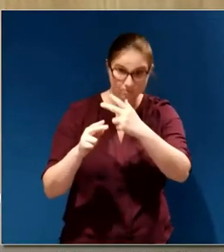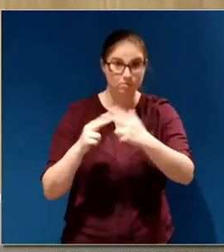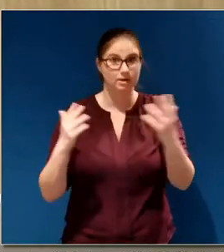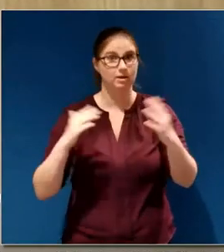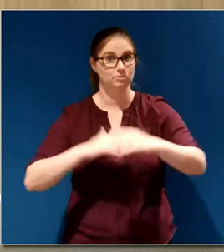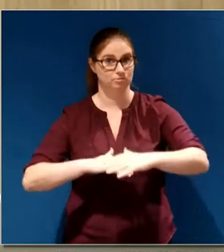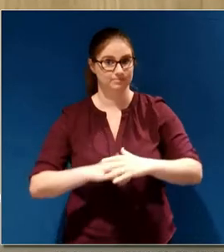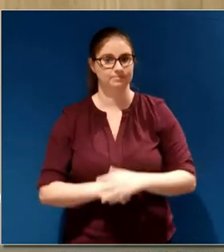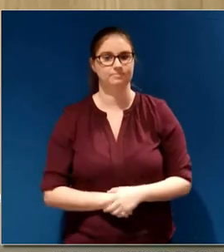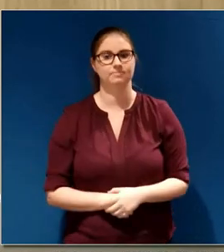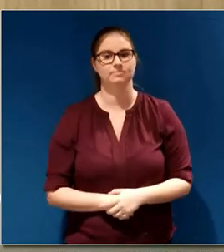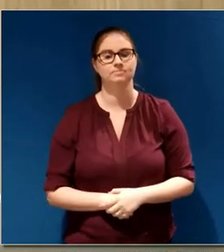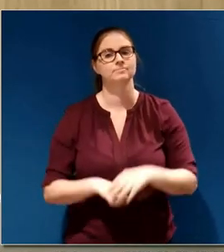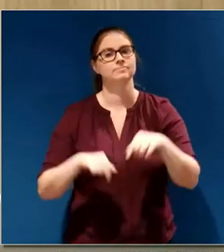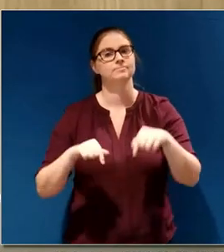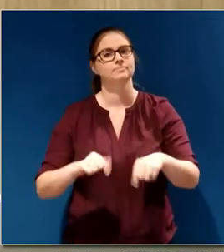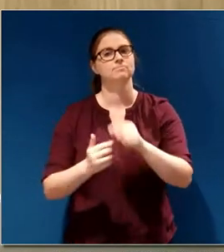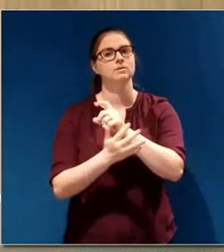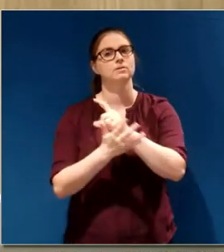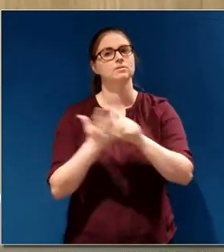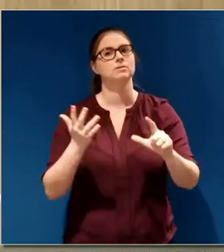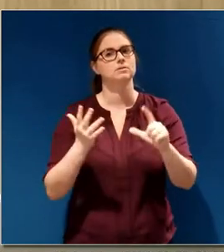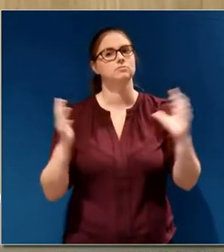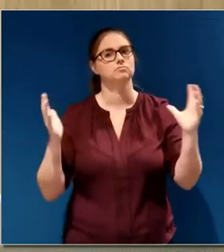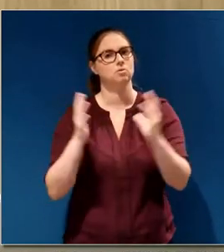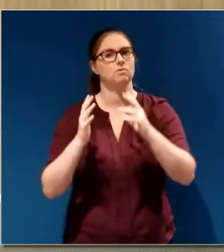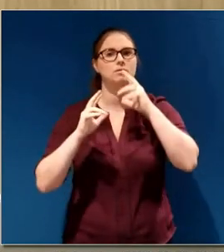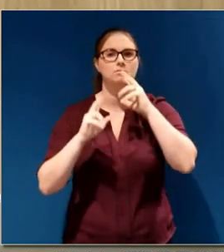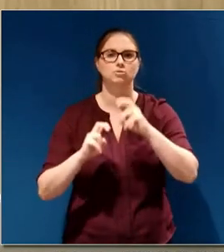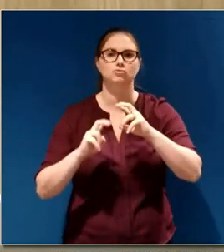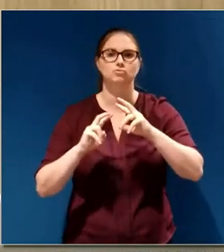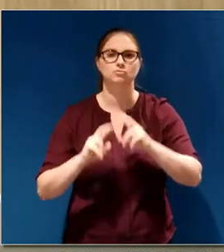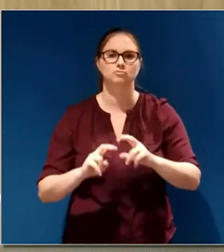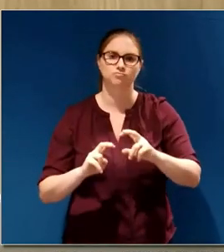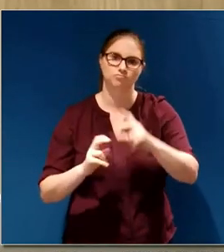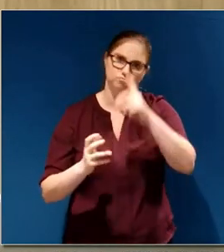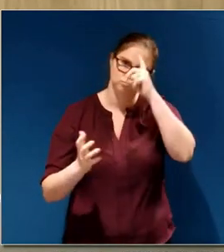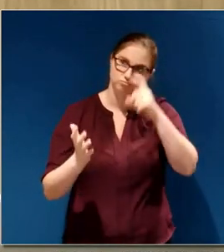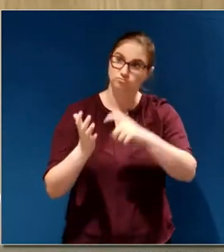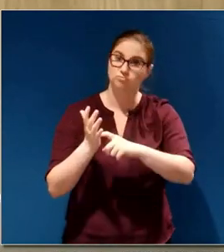the First Nations people as the original inhabitants of the different lands